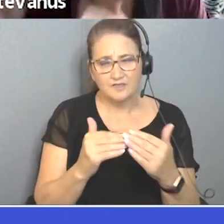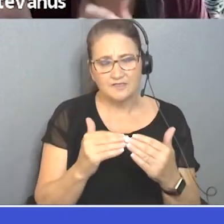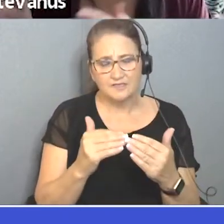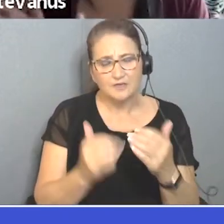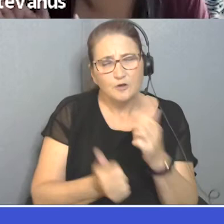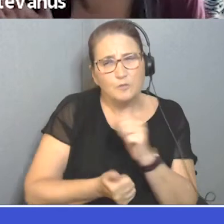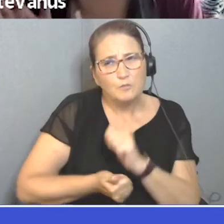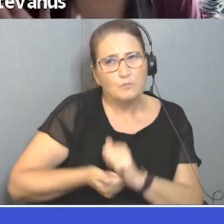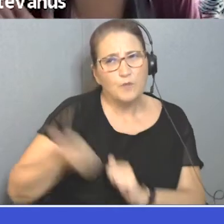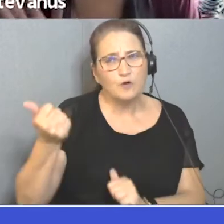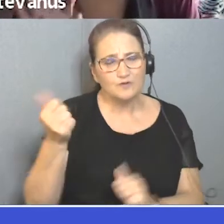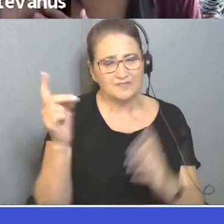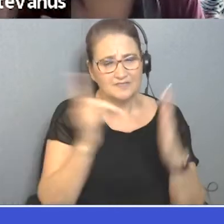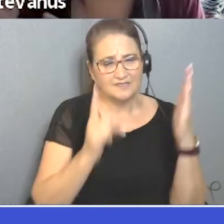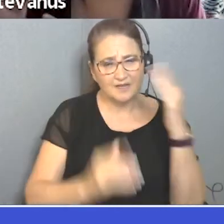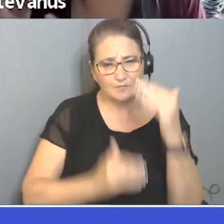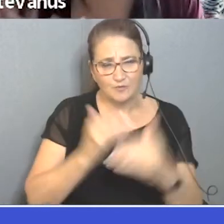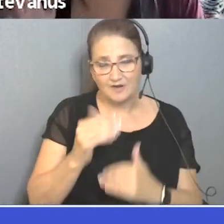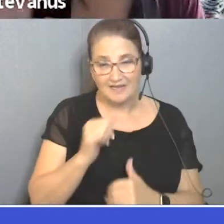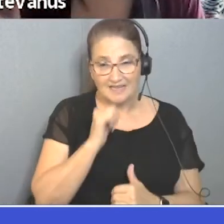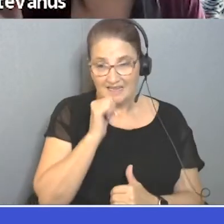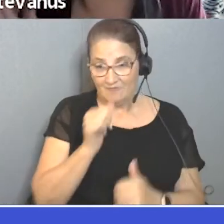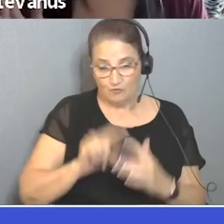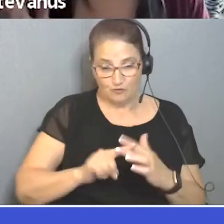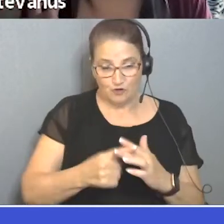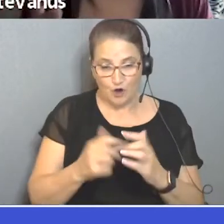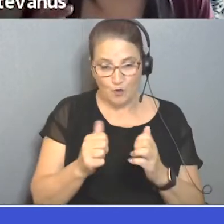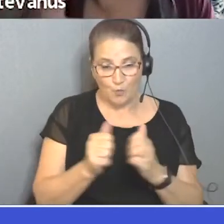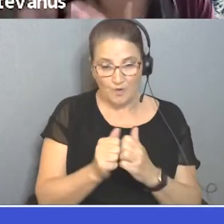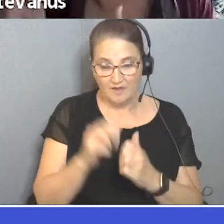design processes, if they aren't beginning in discovery, they might be